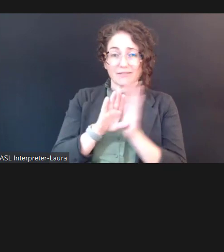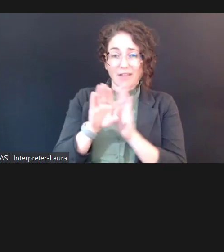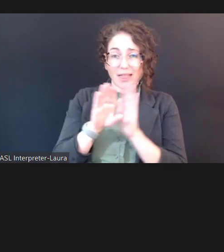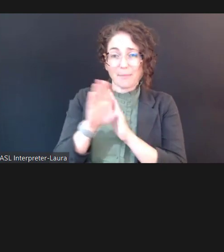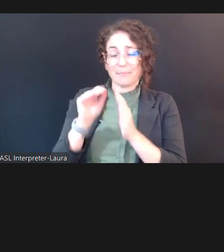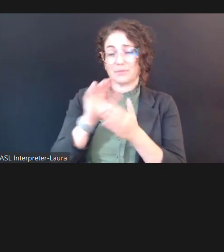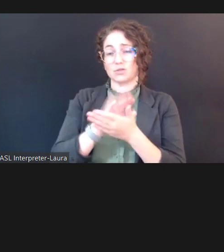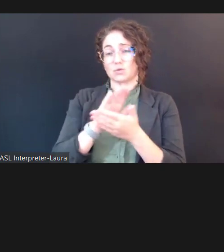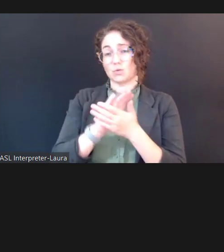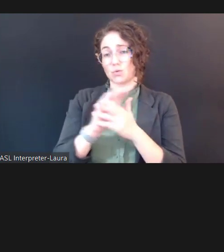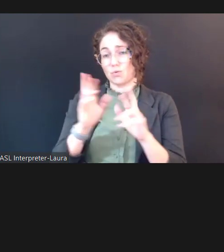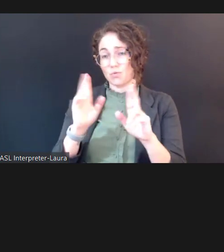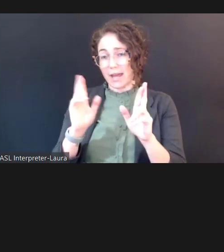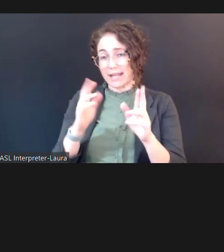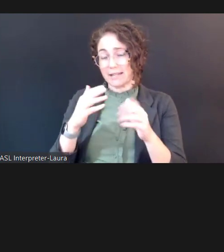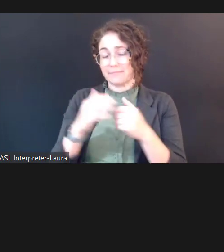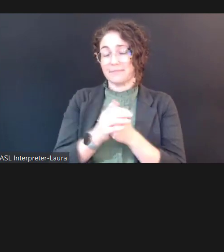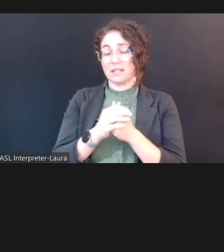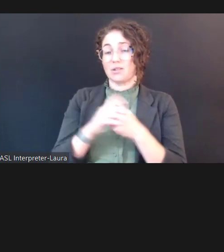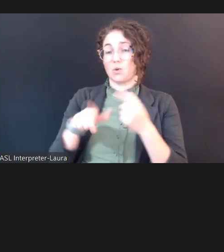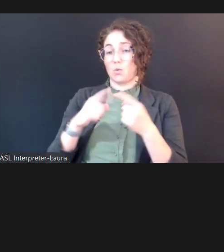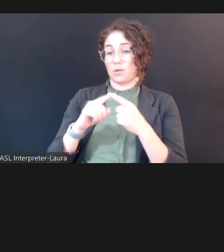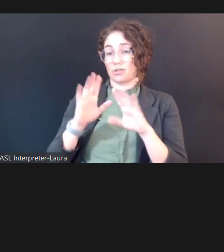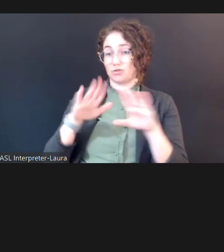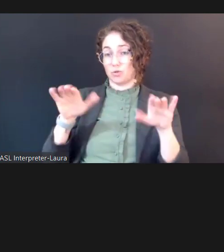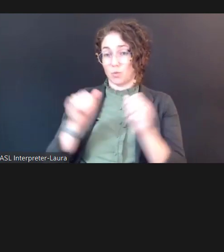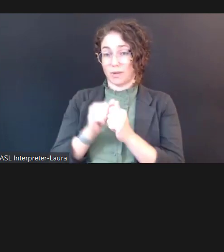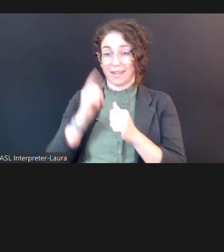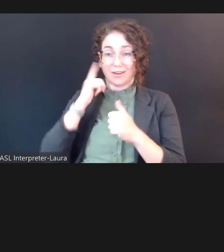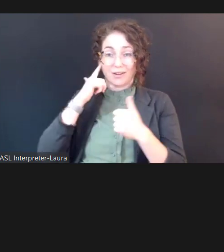When children with hearing loss are identified and connected with